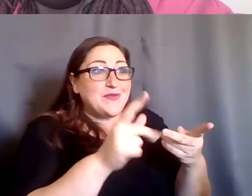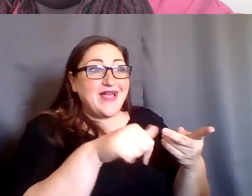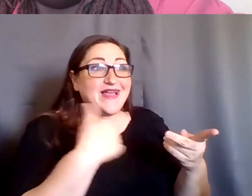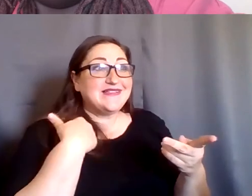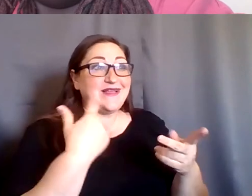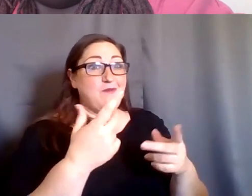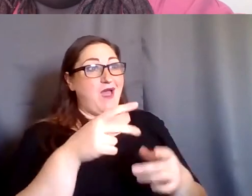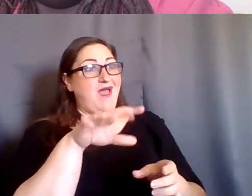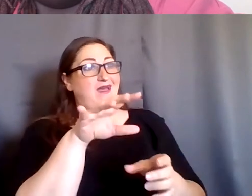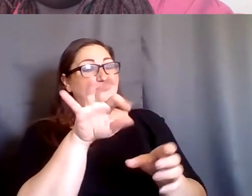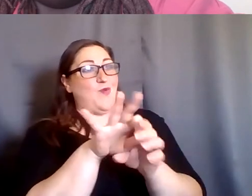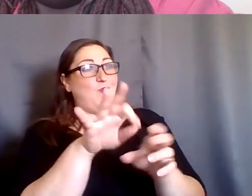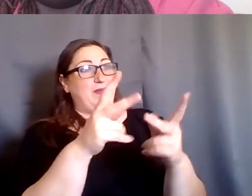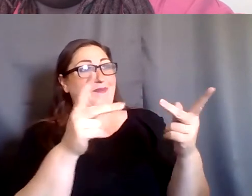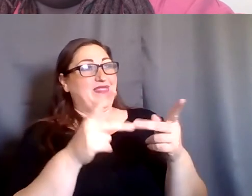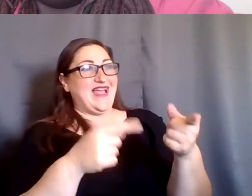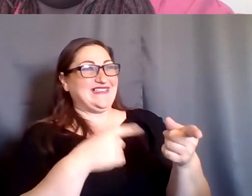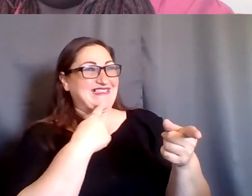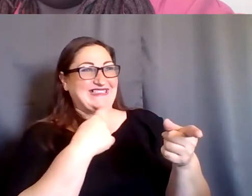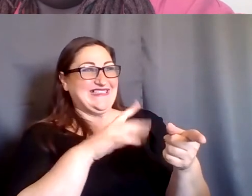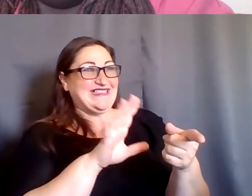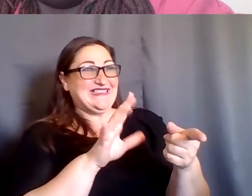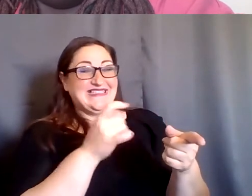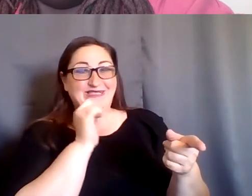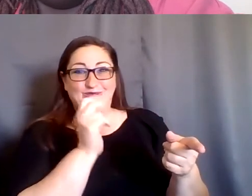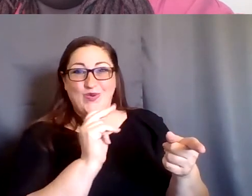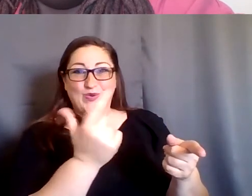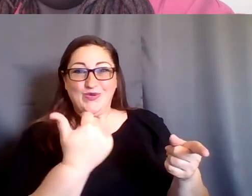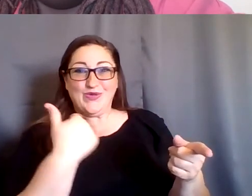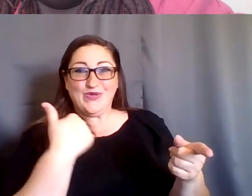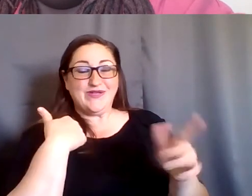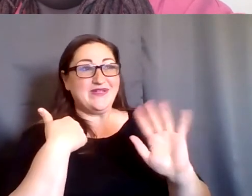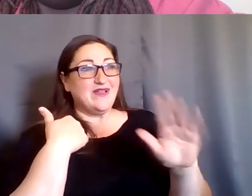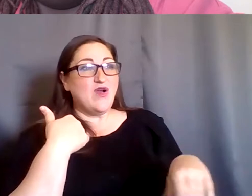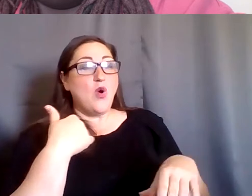especially if there’s no early voting and everyone has to show up on the same day. Or maybe vote-by-mail,